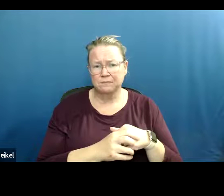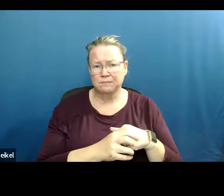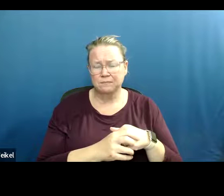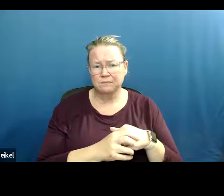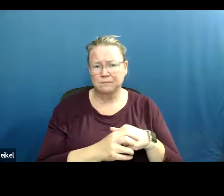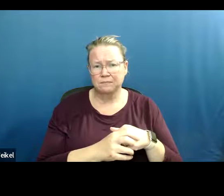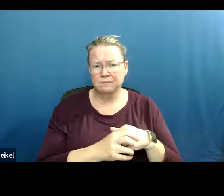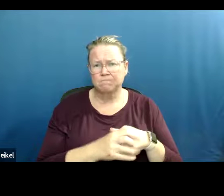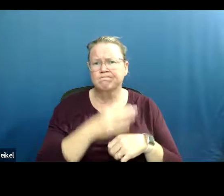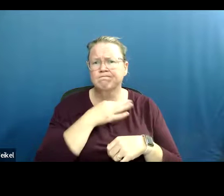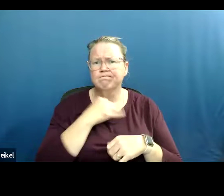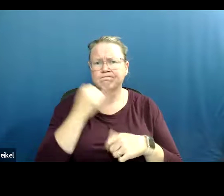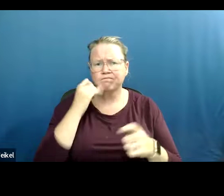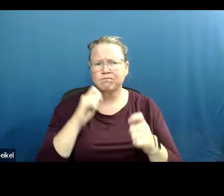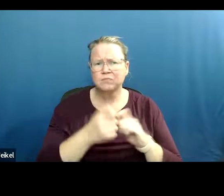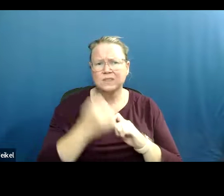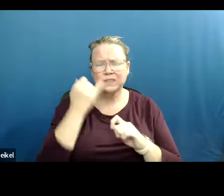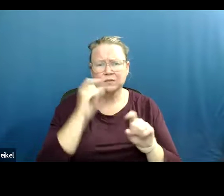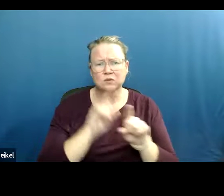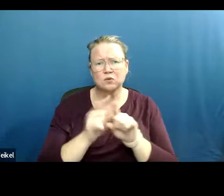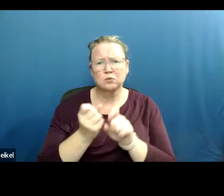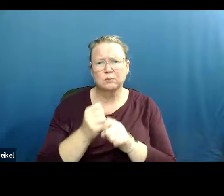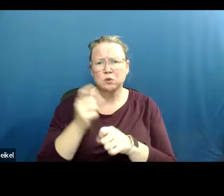Harm (He/Him): Wonder if it'll change if I also make you a co-host. I'm gonna do that.